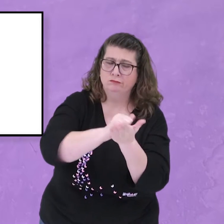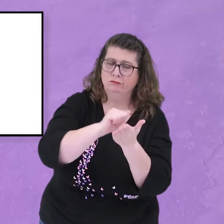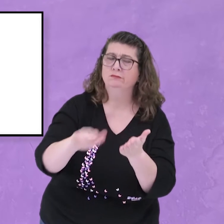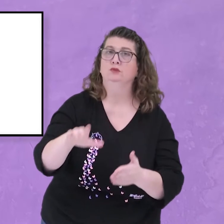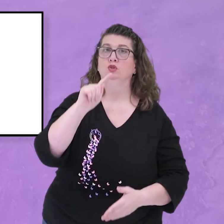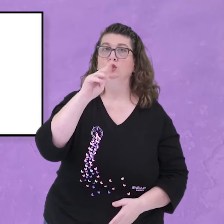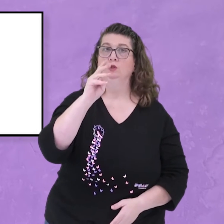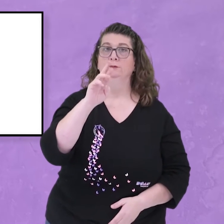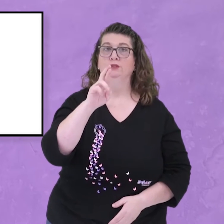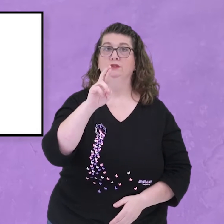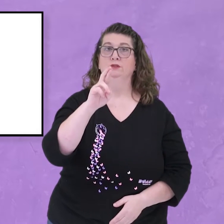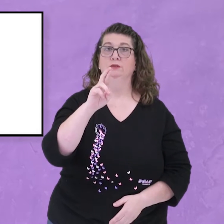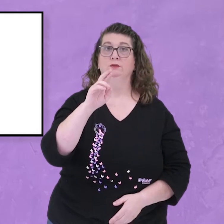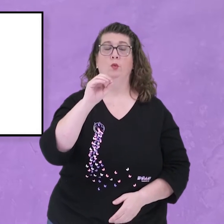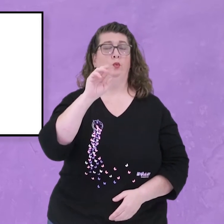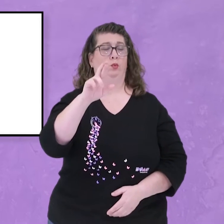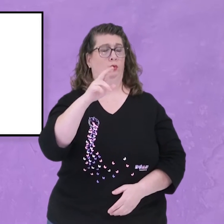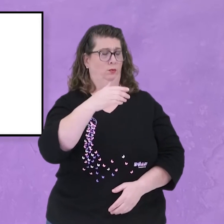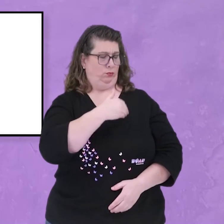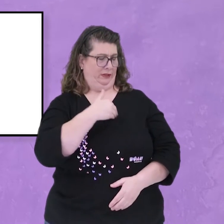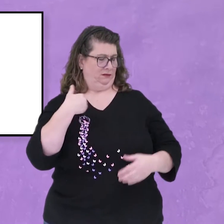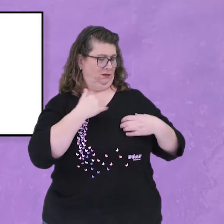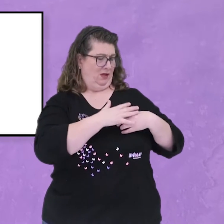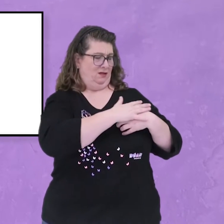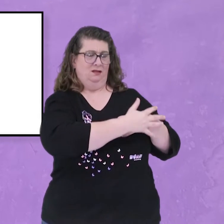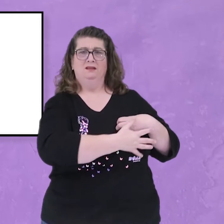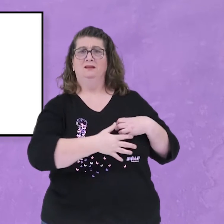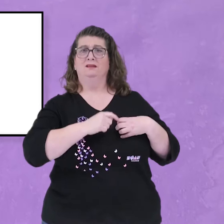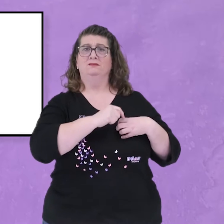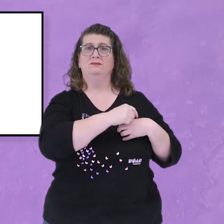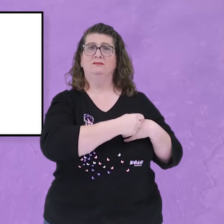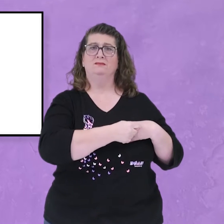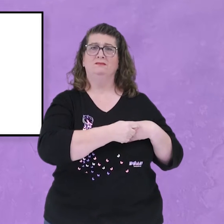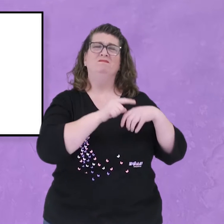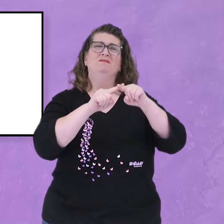removing the tumor and surrounding breast tissues.